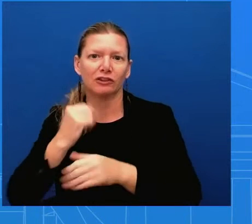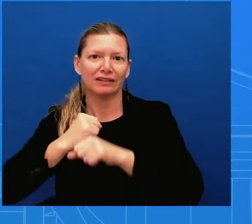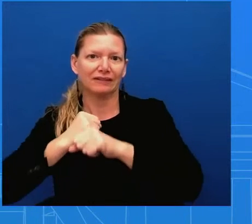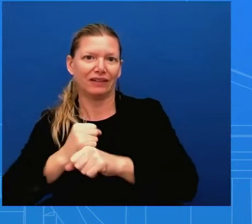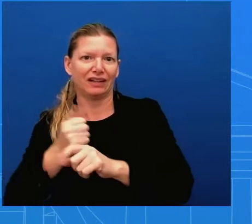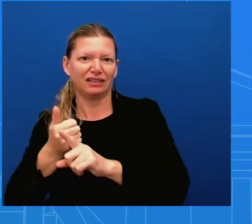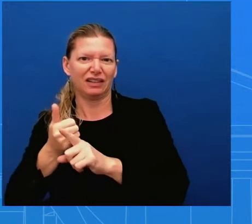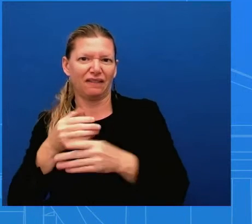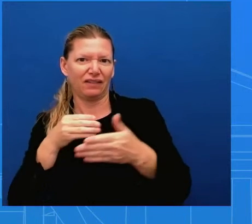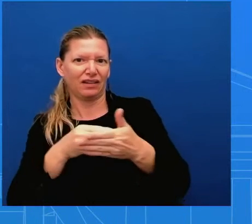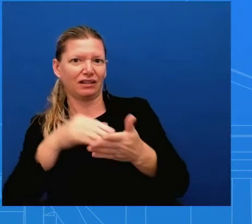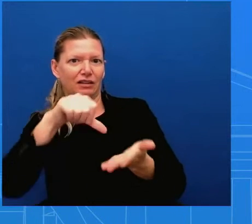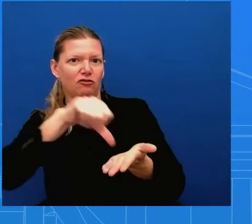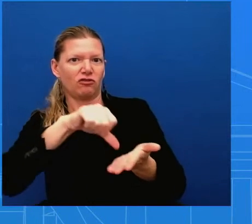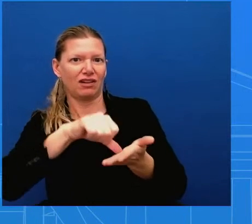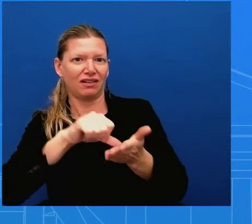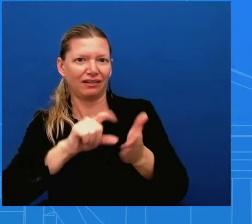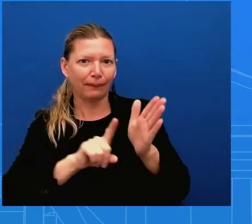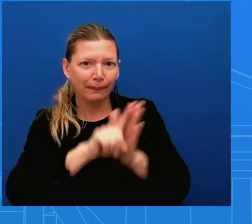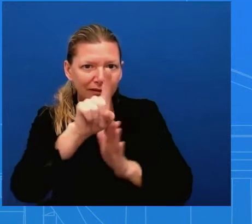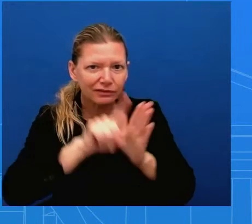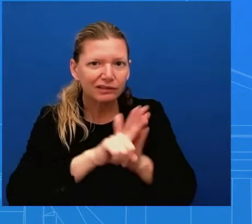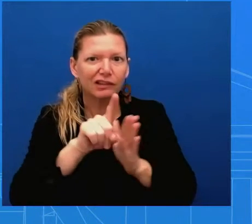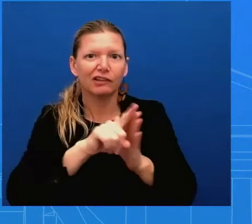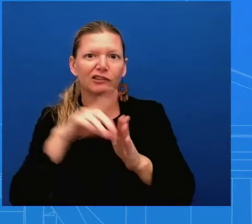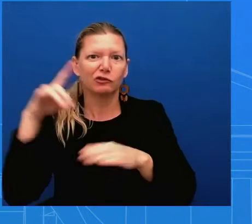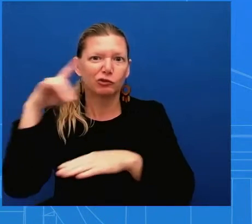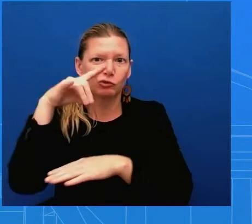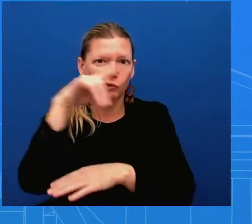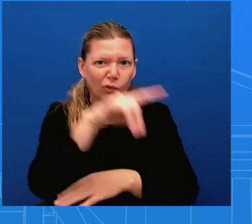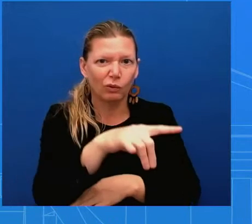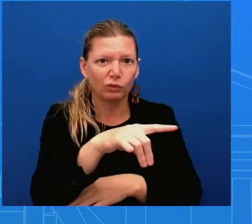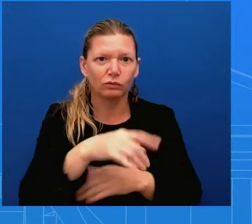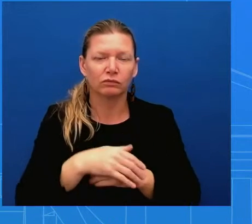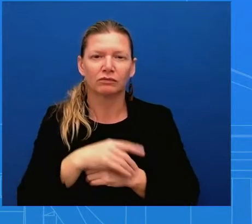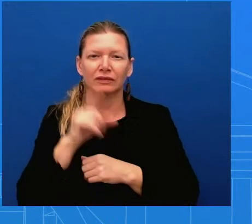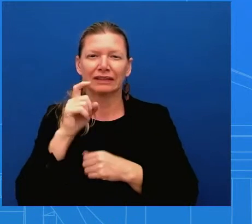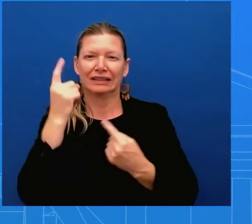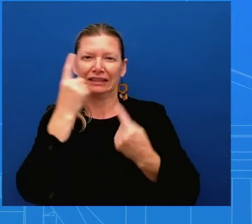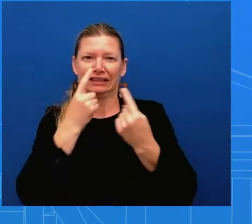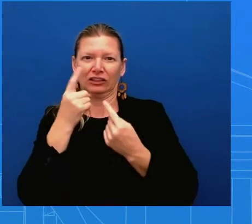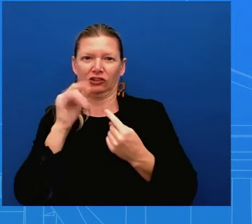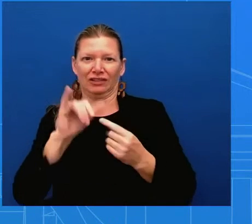We should not miss a historic opportunity to achieve the vision of a secure Israel,